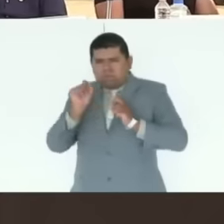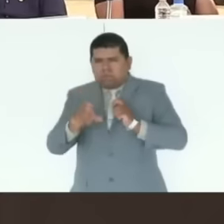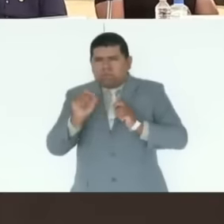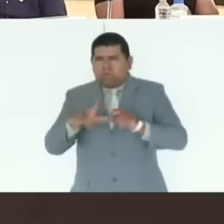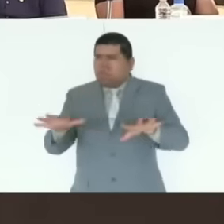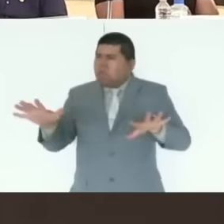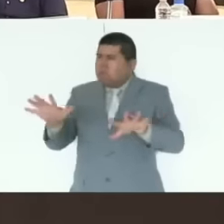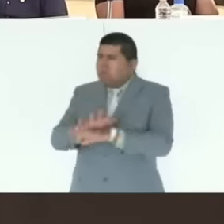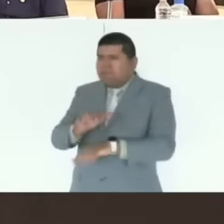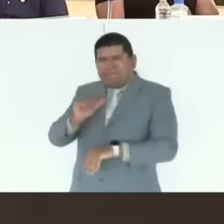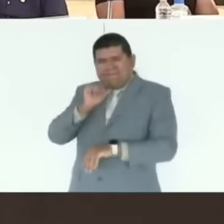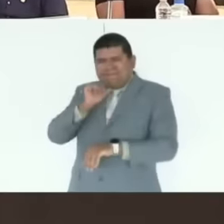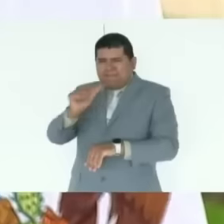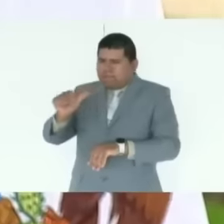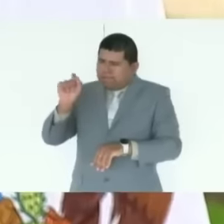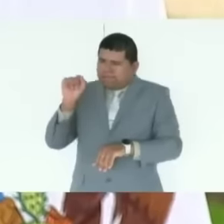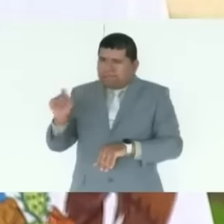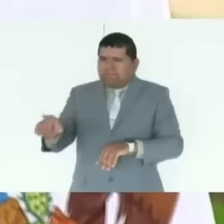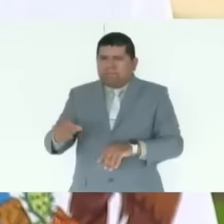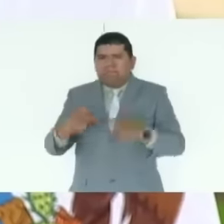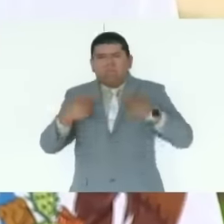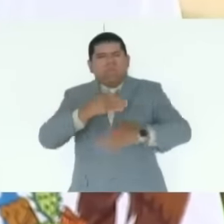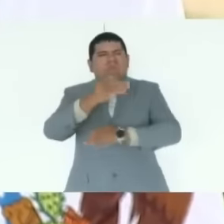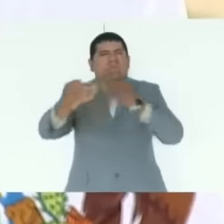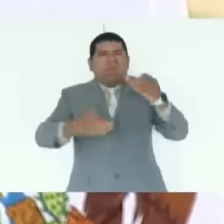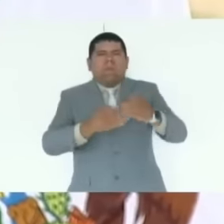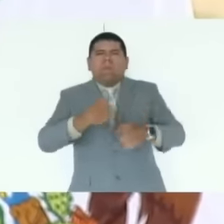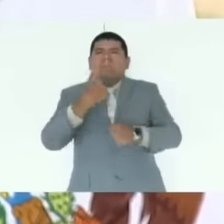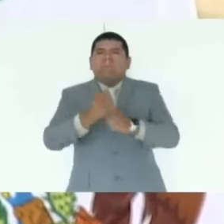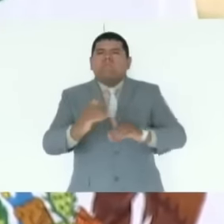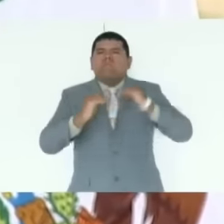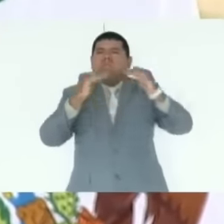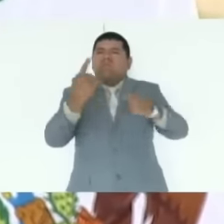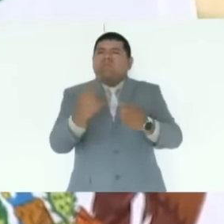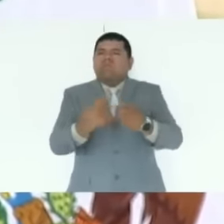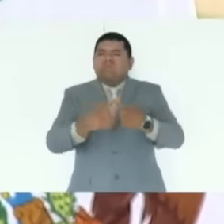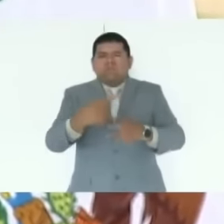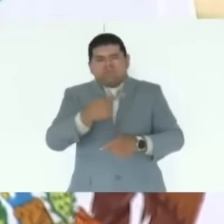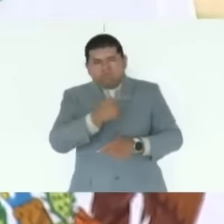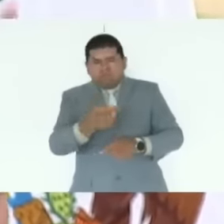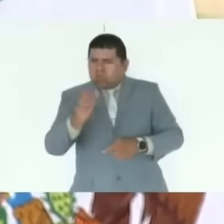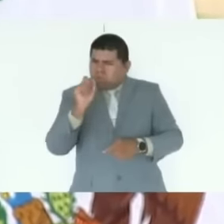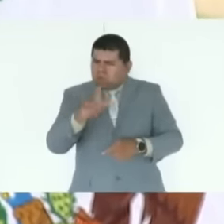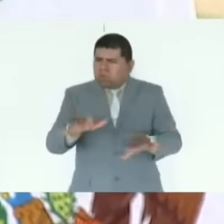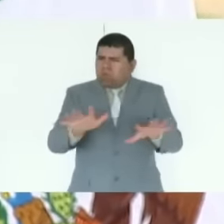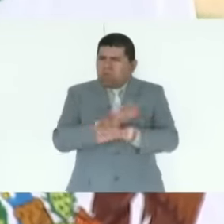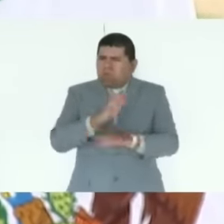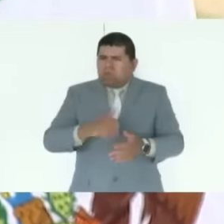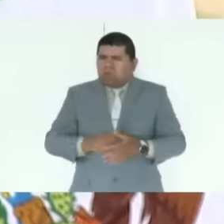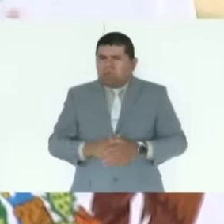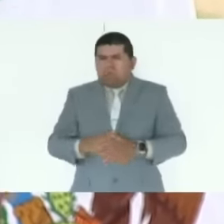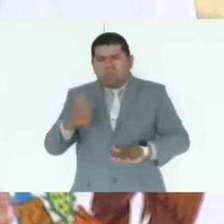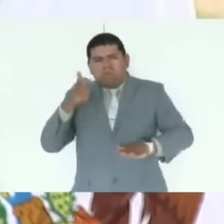the maxim of for the good of all first the poor will not return laup they will not return